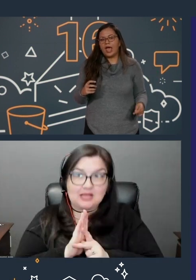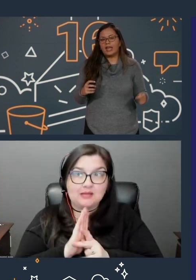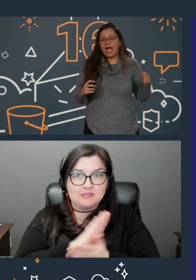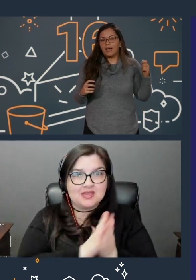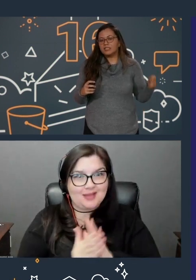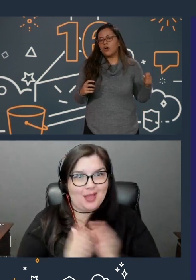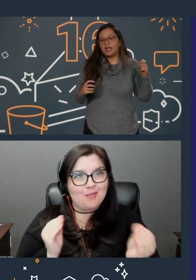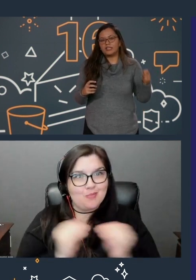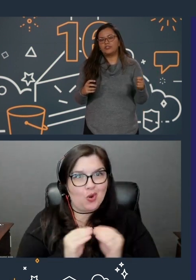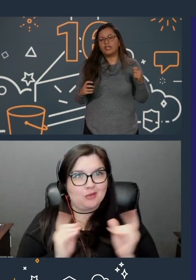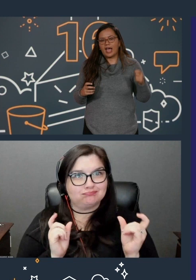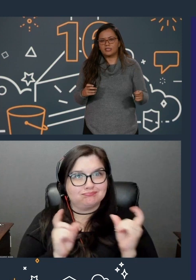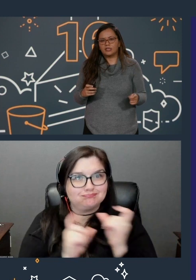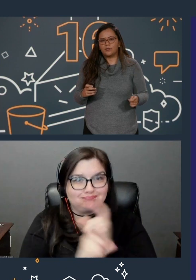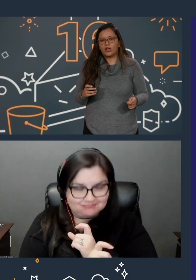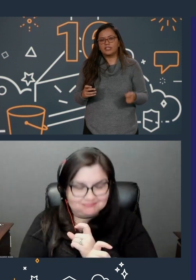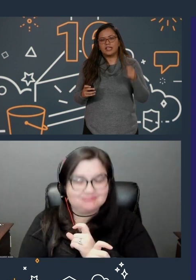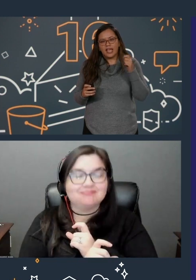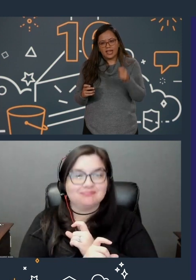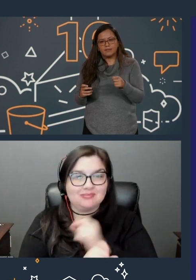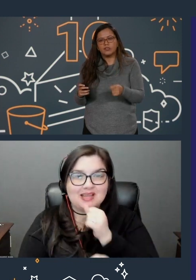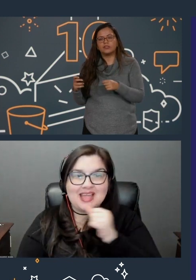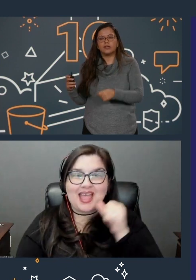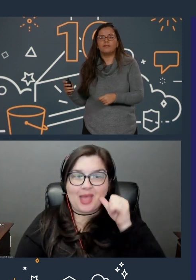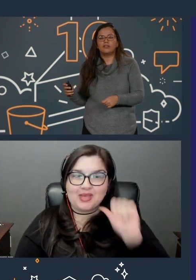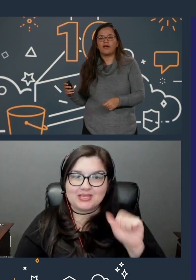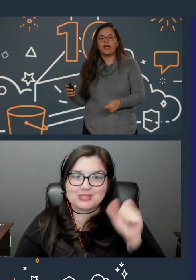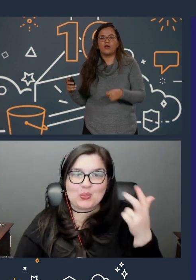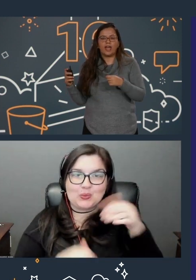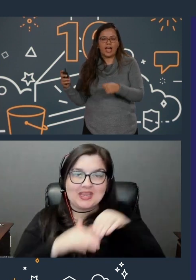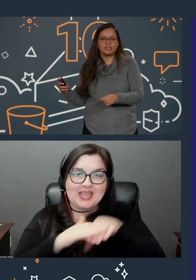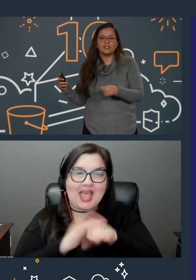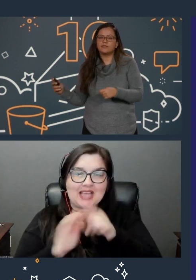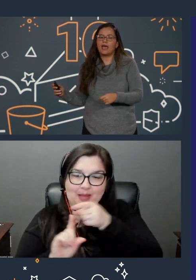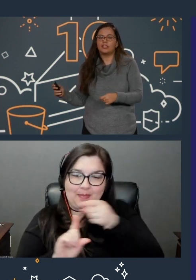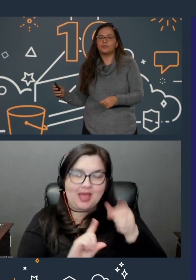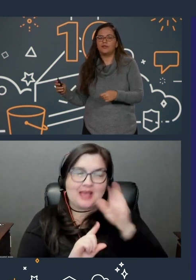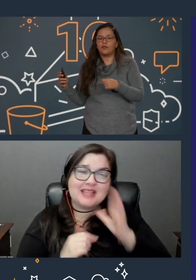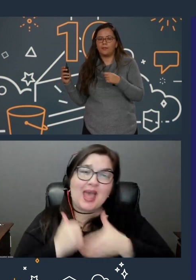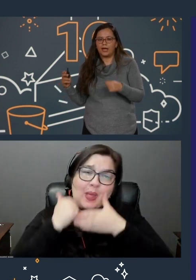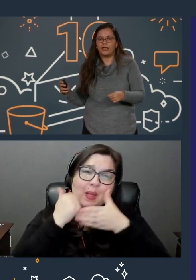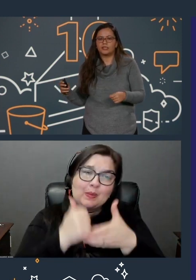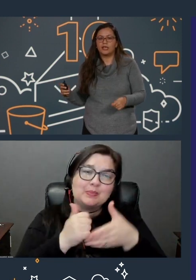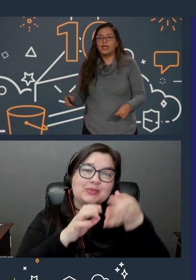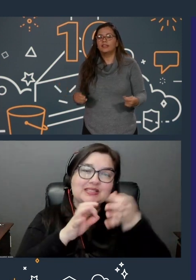and Amazon S3 Access Points helps you simplify your access management for buckets